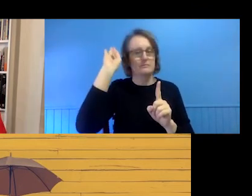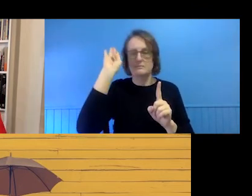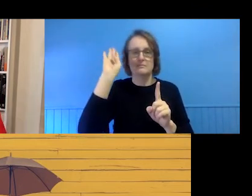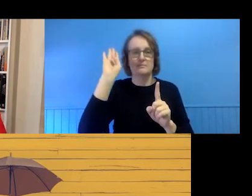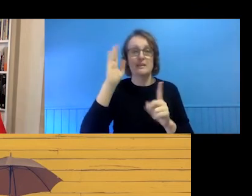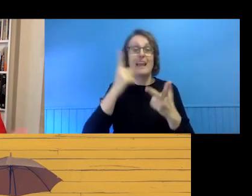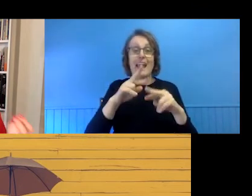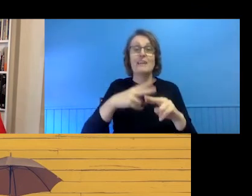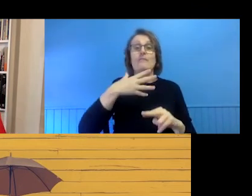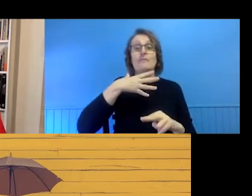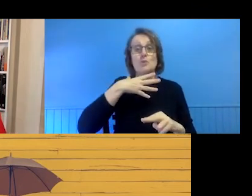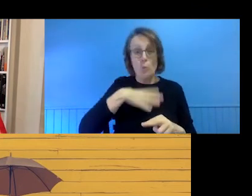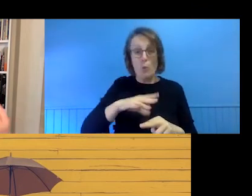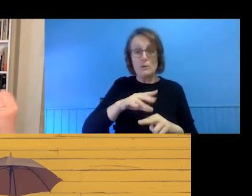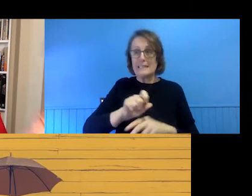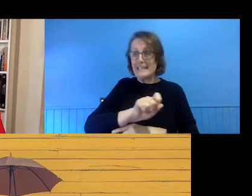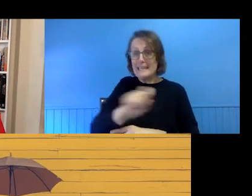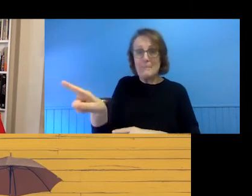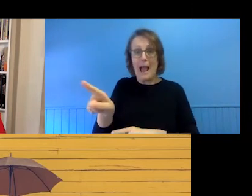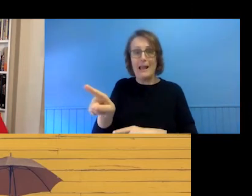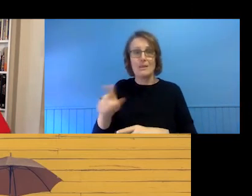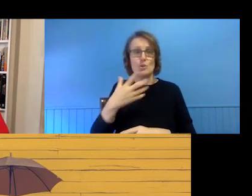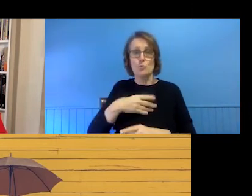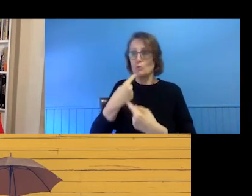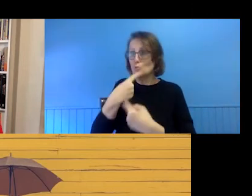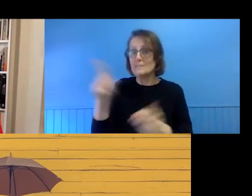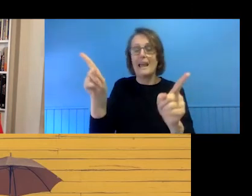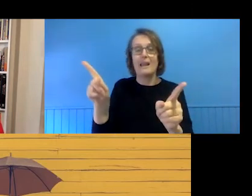want to write that email or send that message, write it down in a